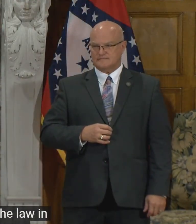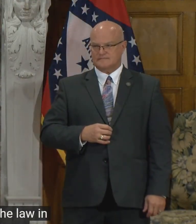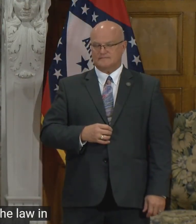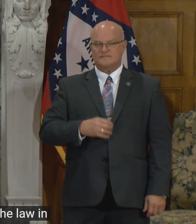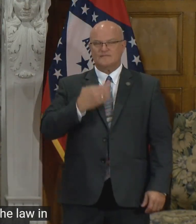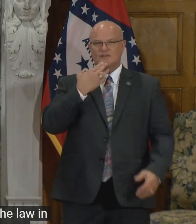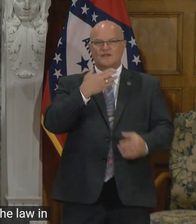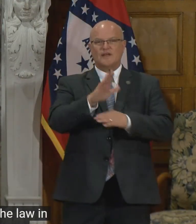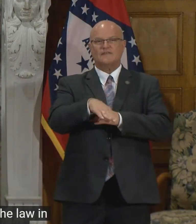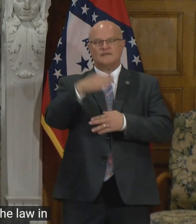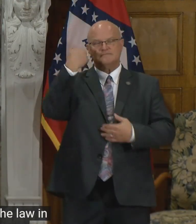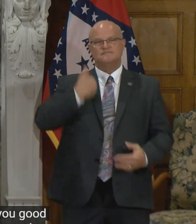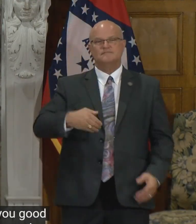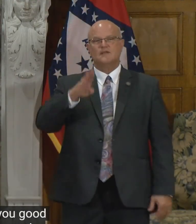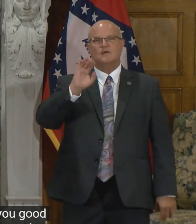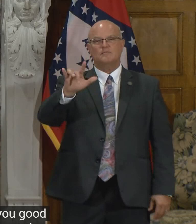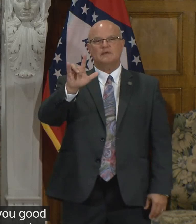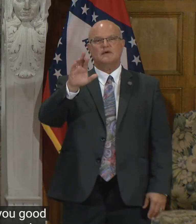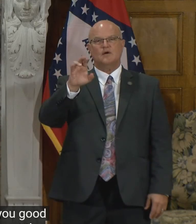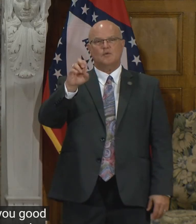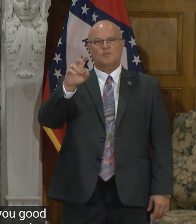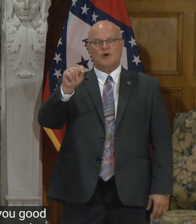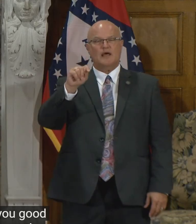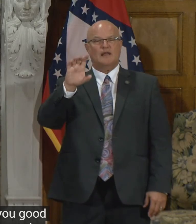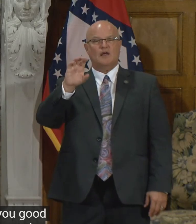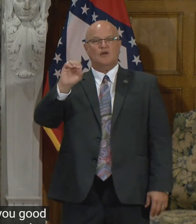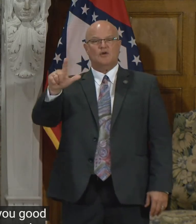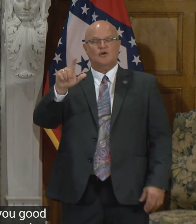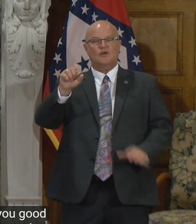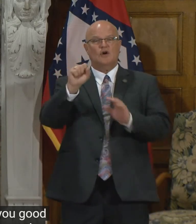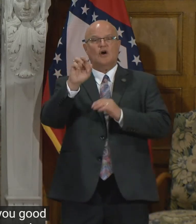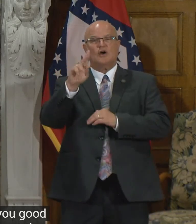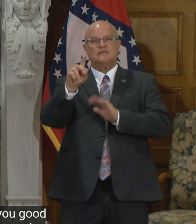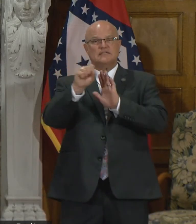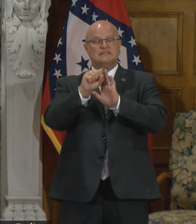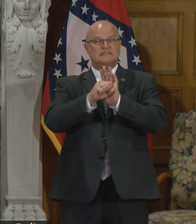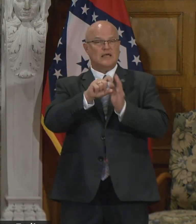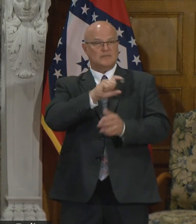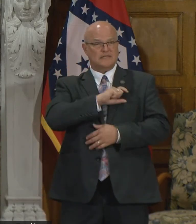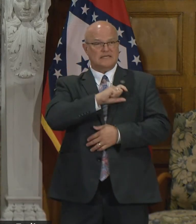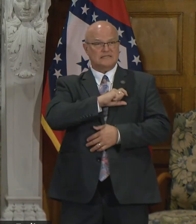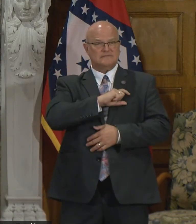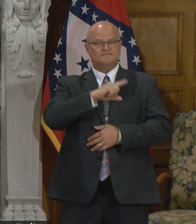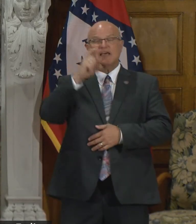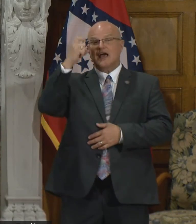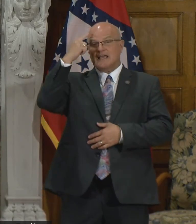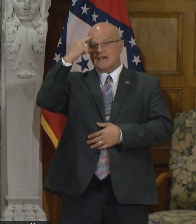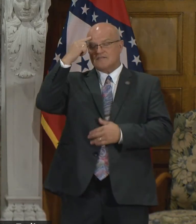Good afternoon, I'm Bill Bryant, the Colonel of the Arkansas State Police and governor. Thank you for allowing us to come today and we're very fortunate with our governor.